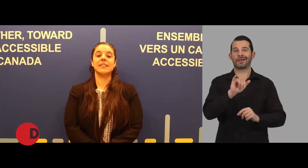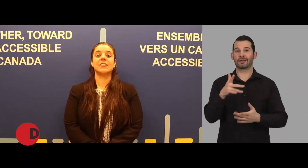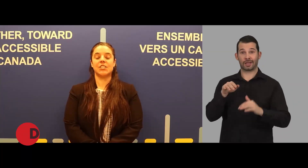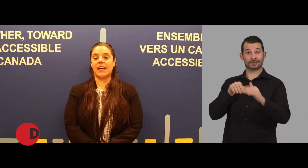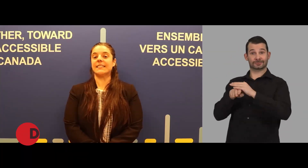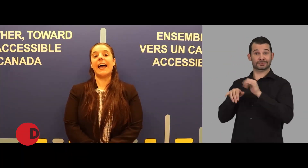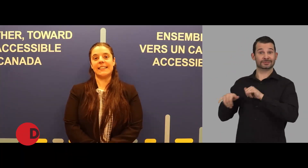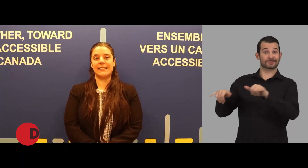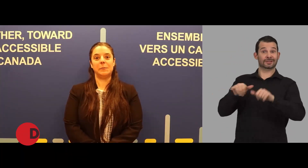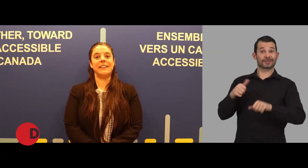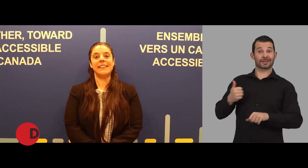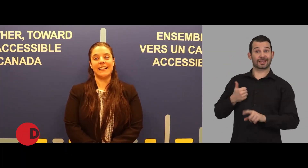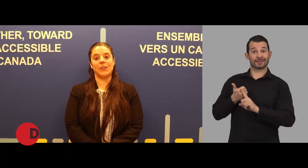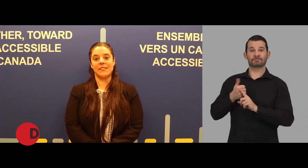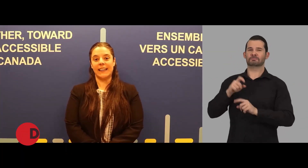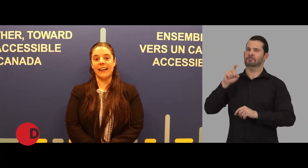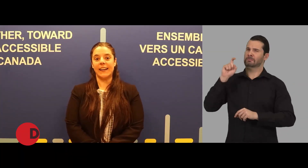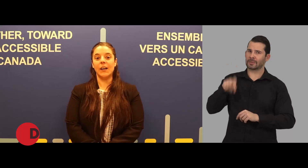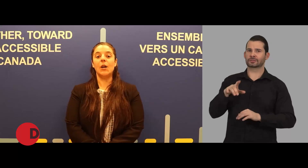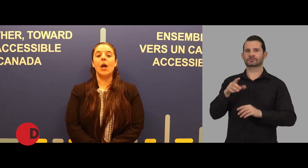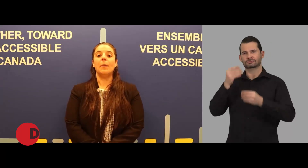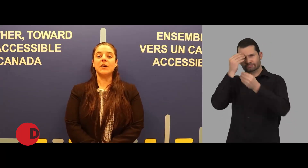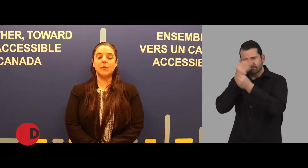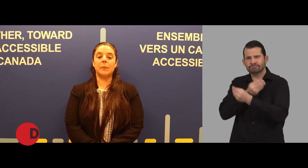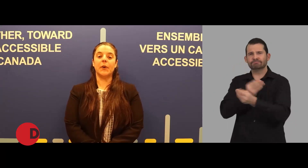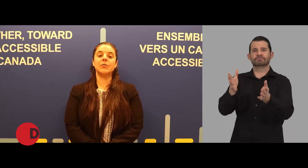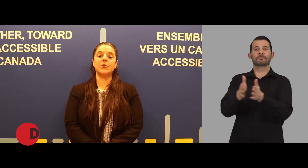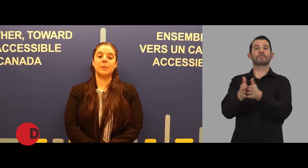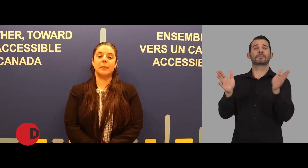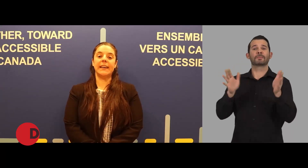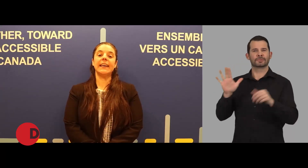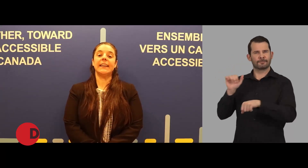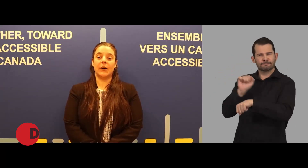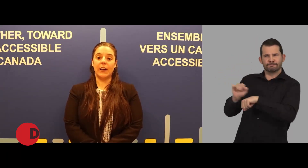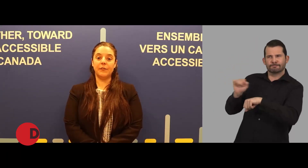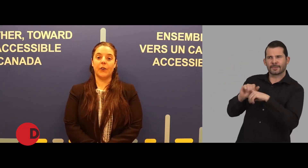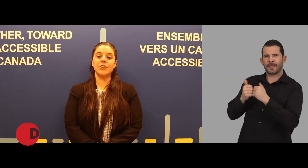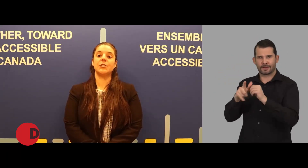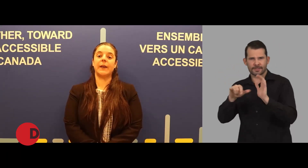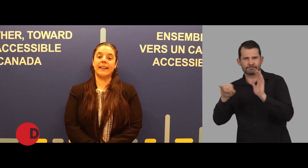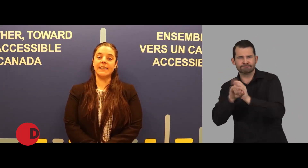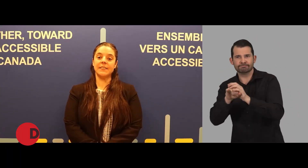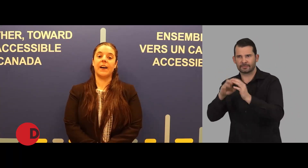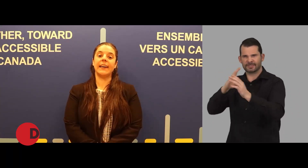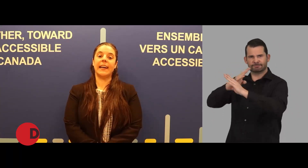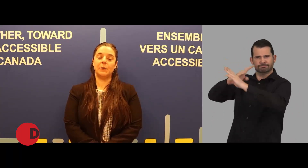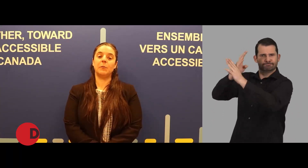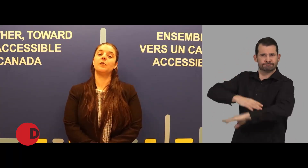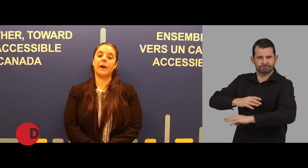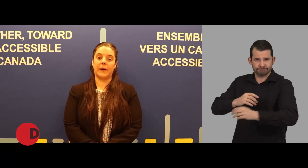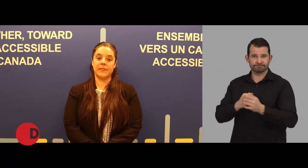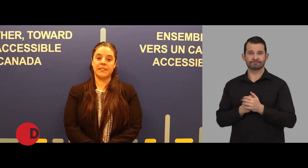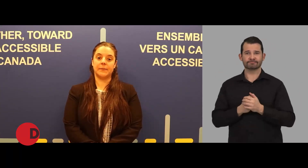Accessibility Standards Canada must report to the public their efforts to identify and remove barriers.